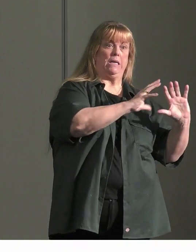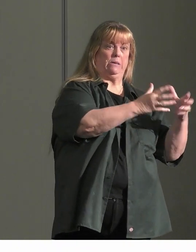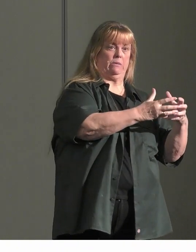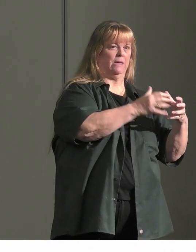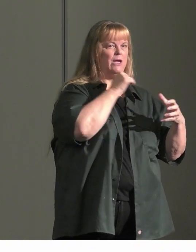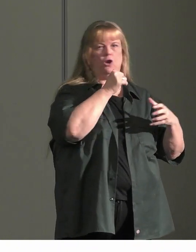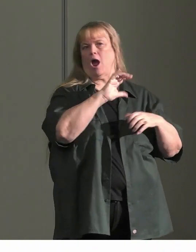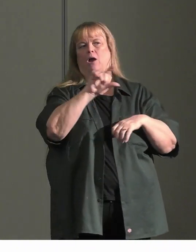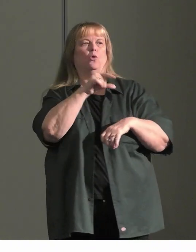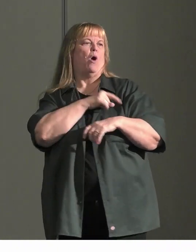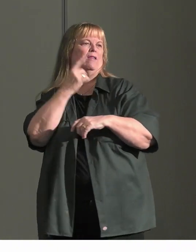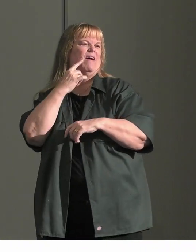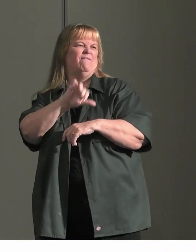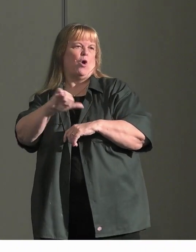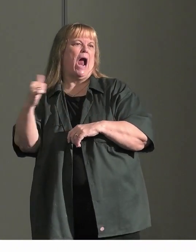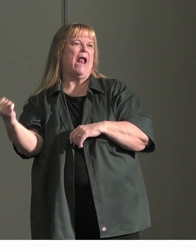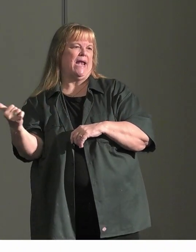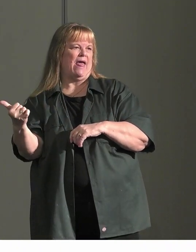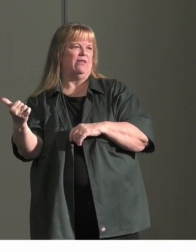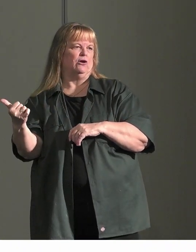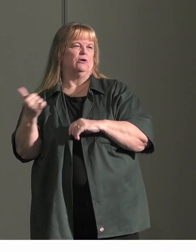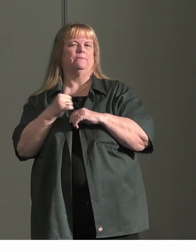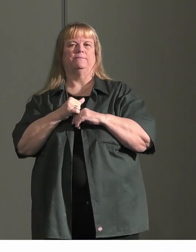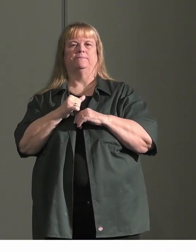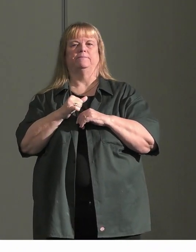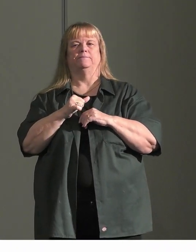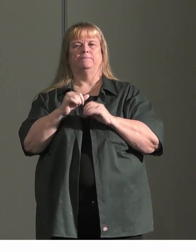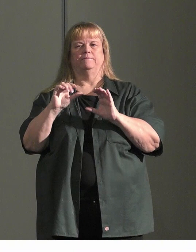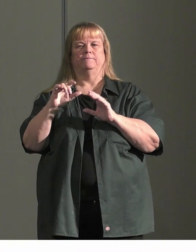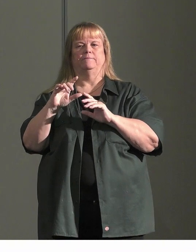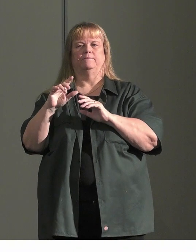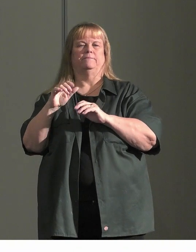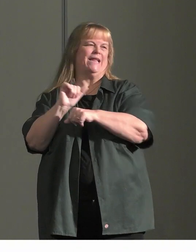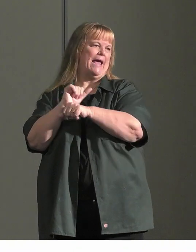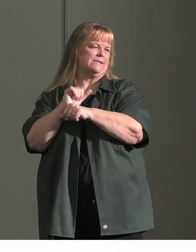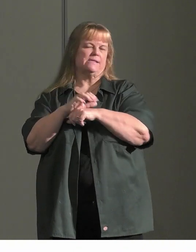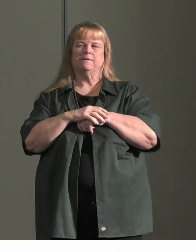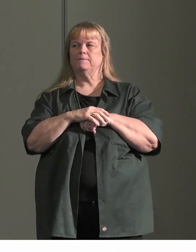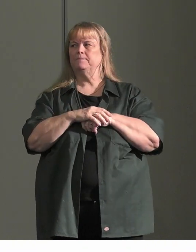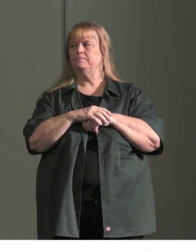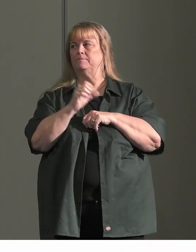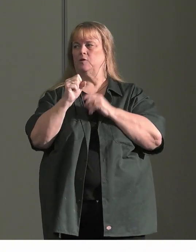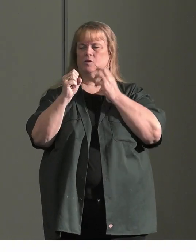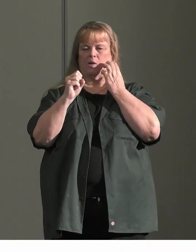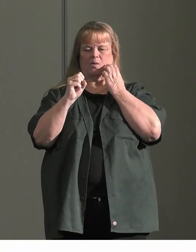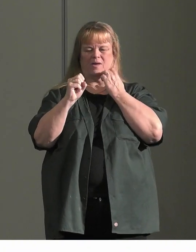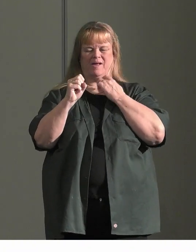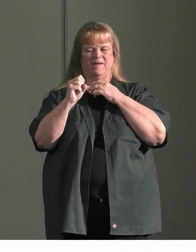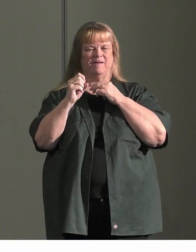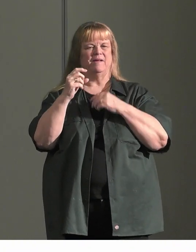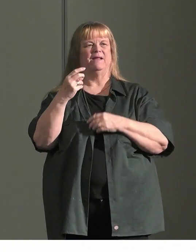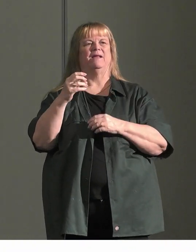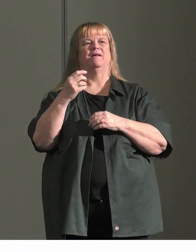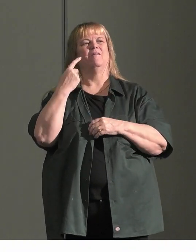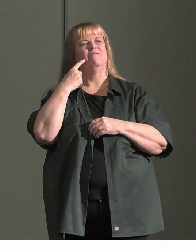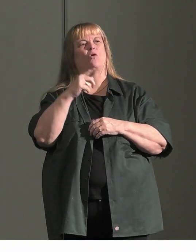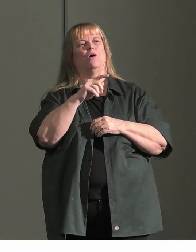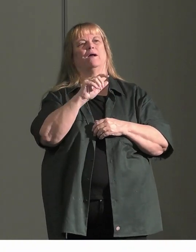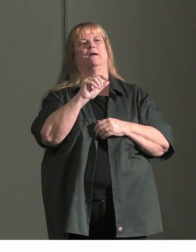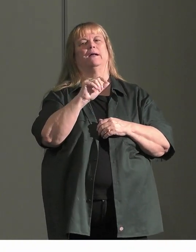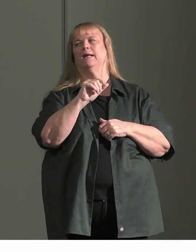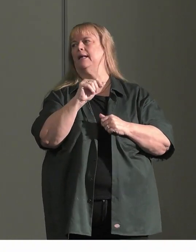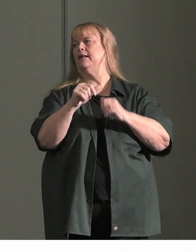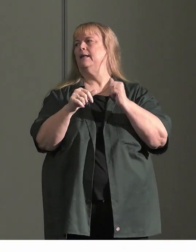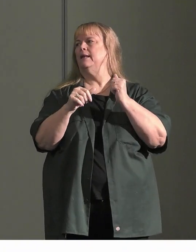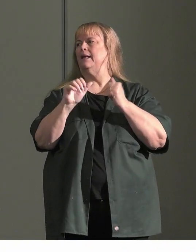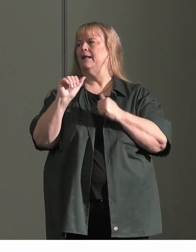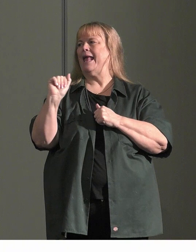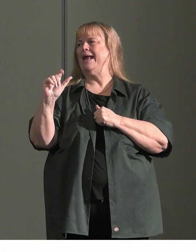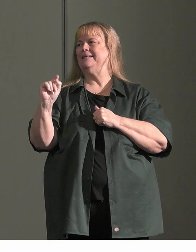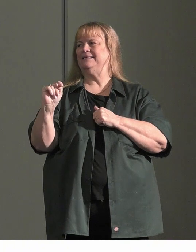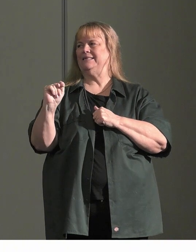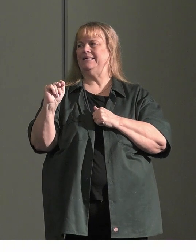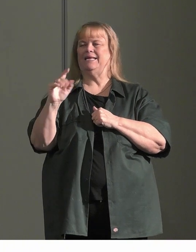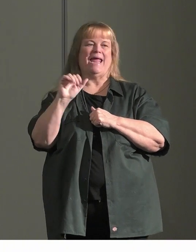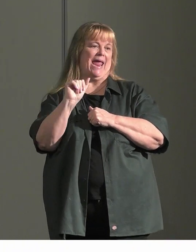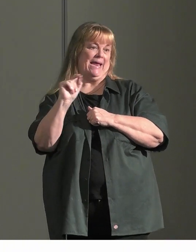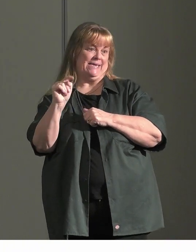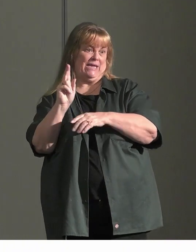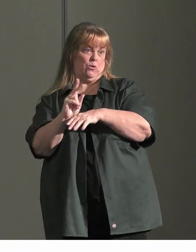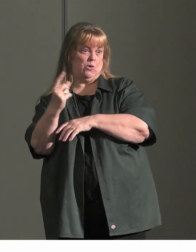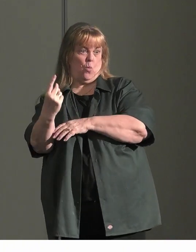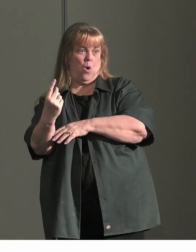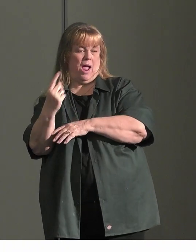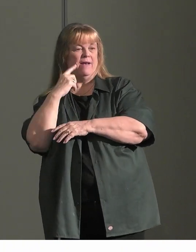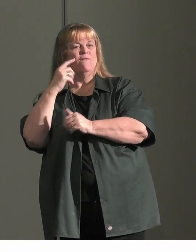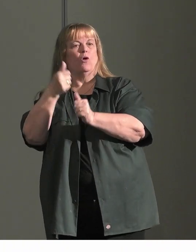be eligible to run research for the other tasks. And so for our AT users, we had 1 AT user or AT